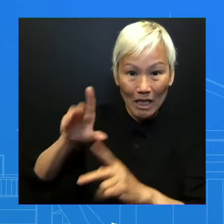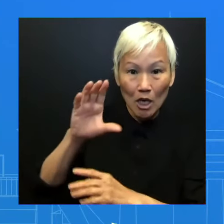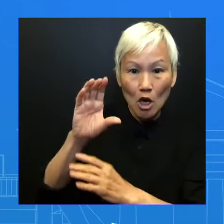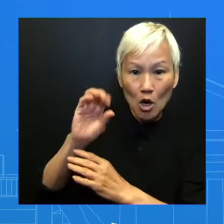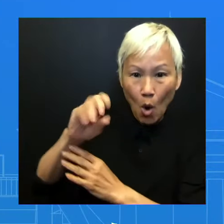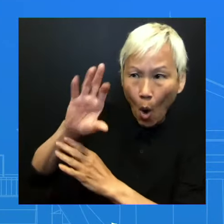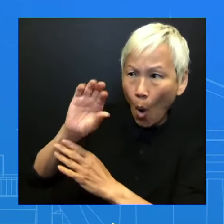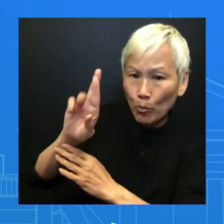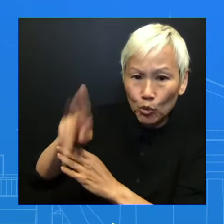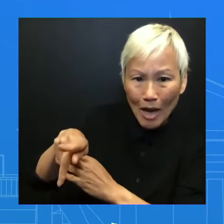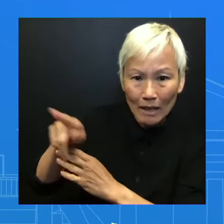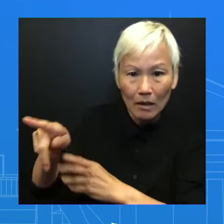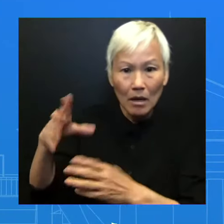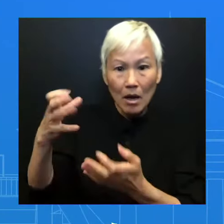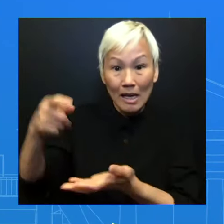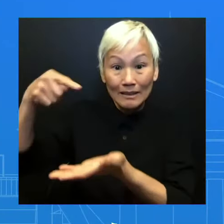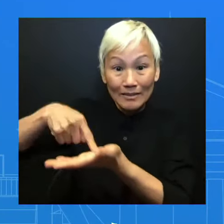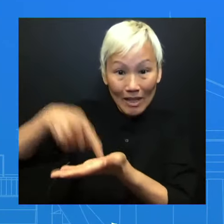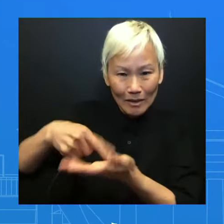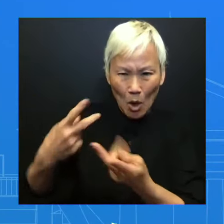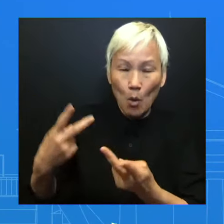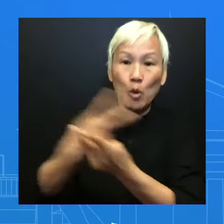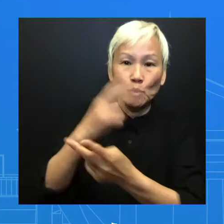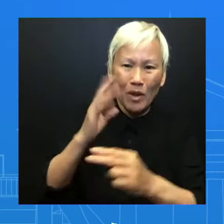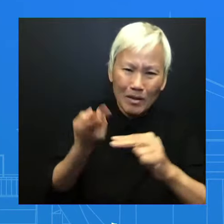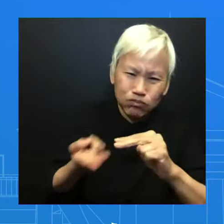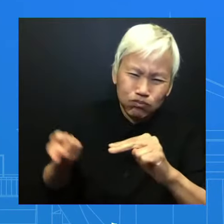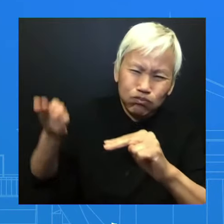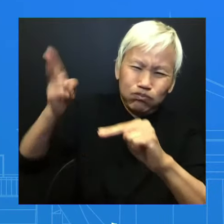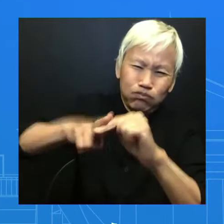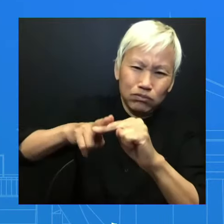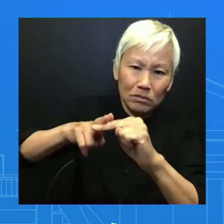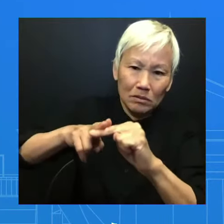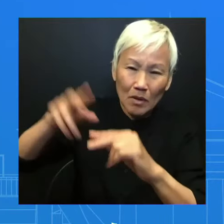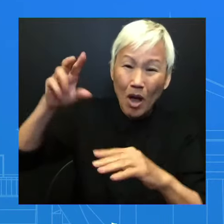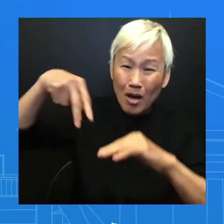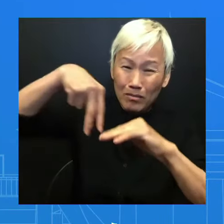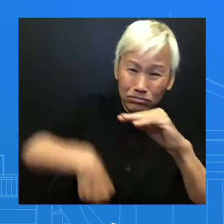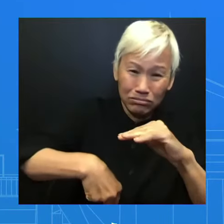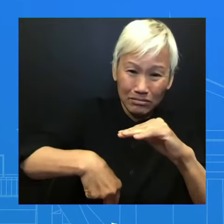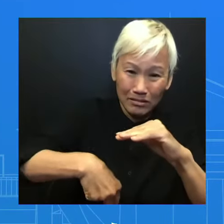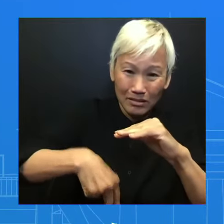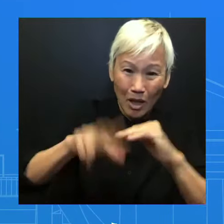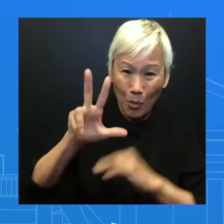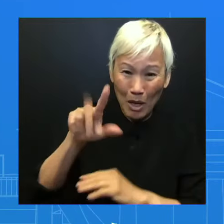That's where these negotiations began. So, look, the President and his negotiating team